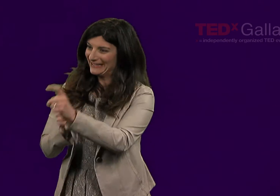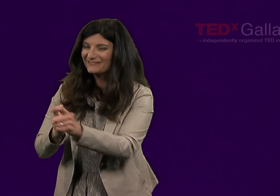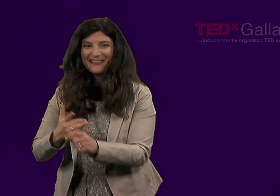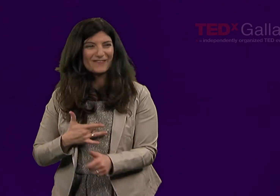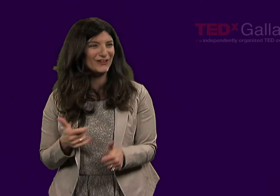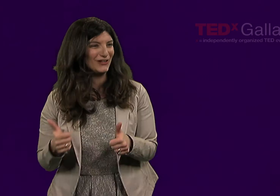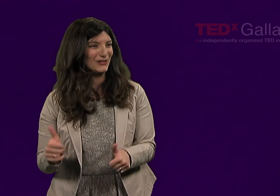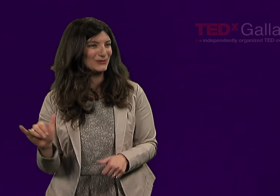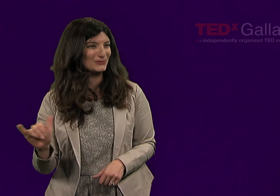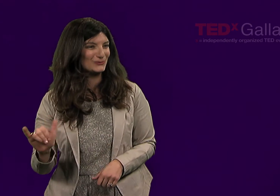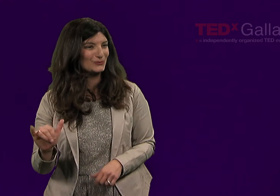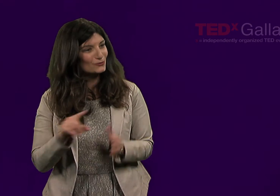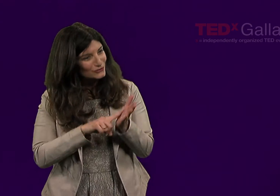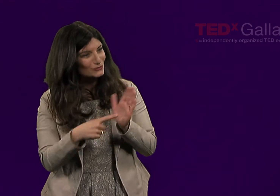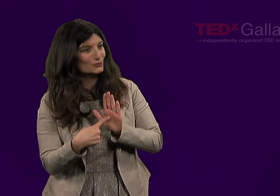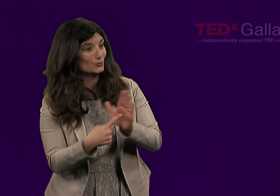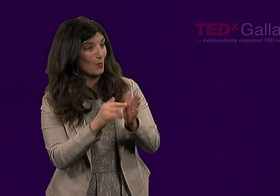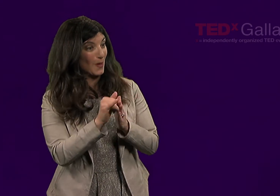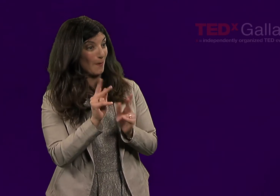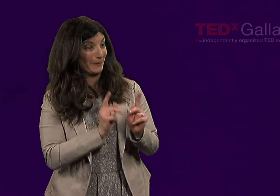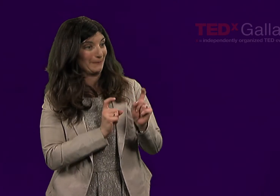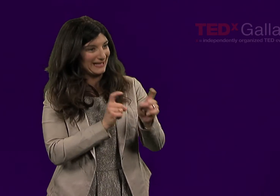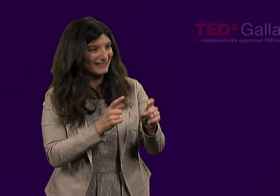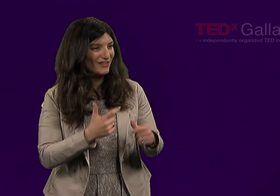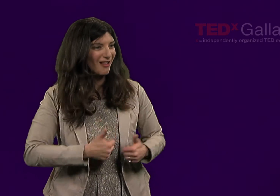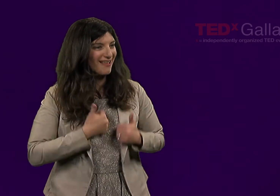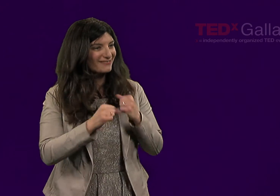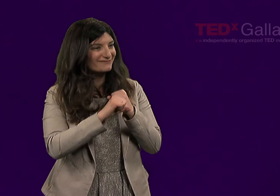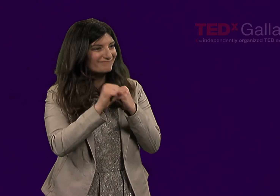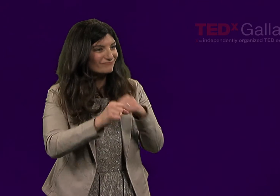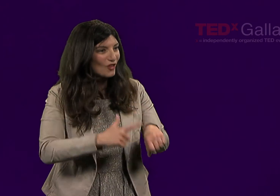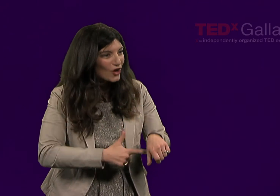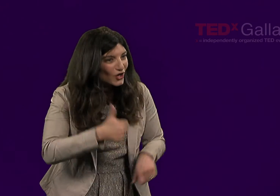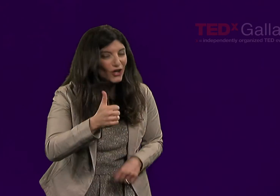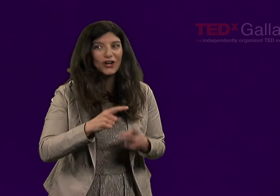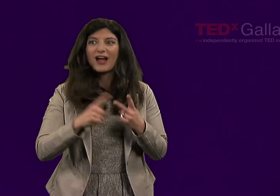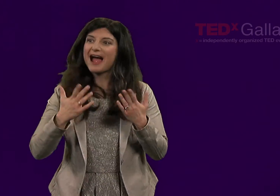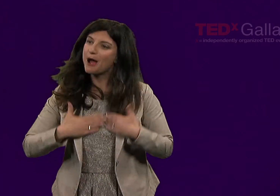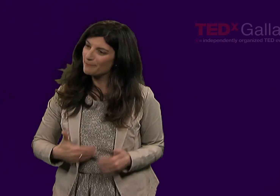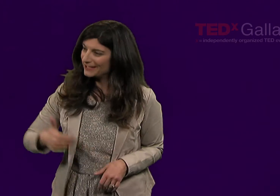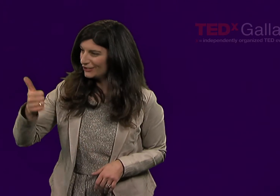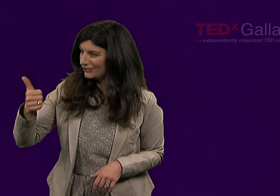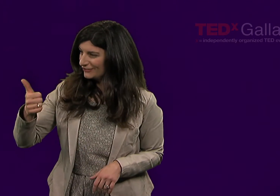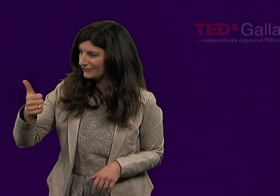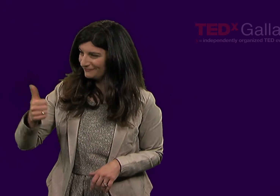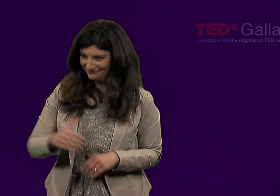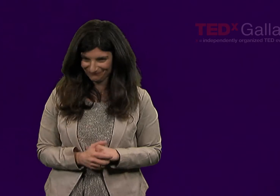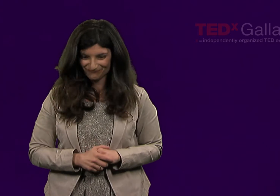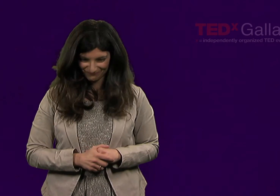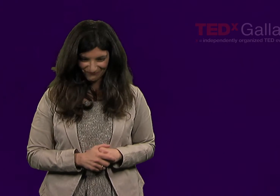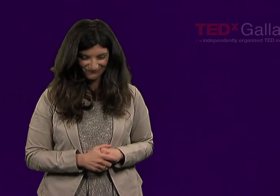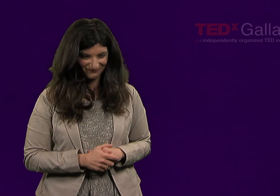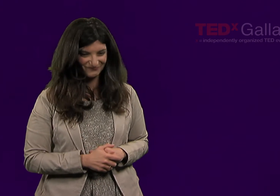It's the same kind of thing that can be felt when you give money. The people who give the most actually live longer and in fact, are even happier.